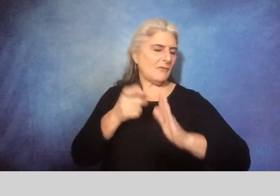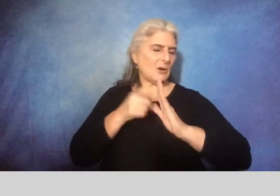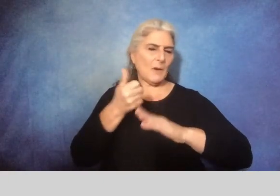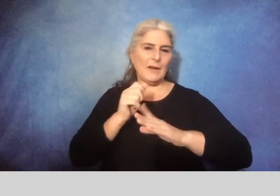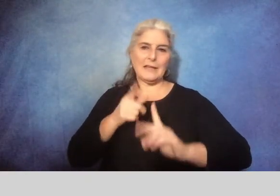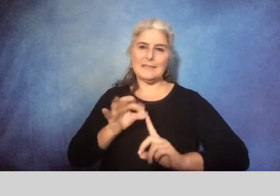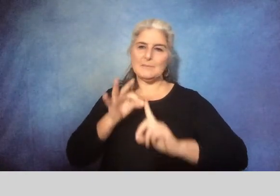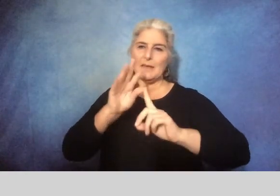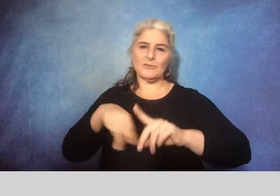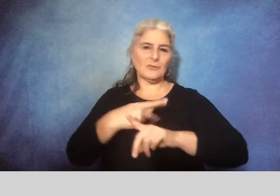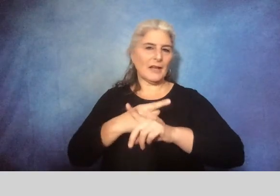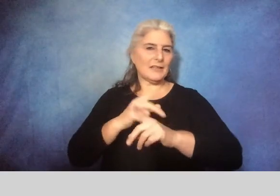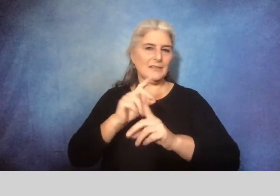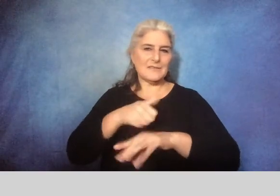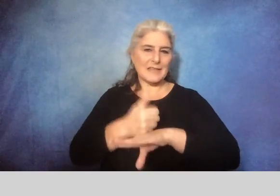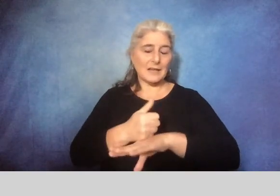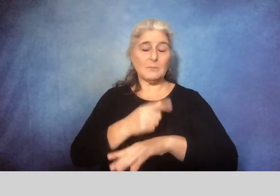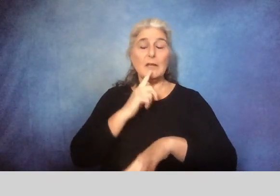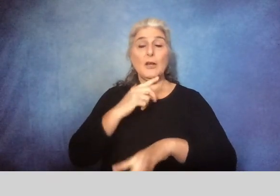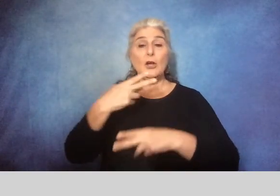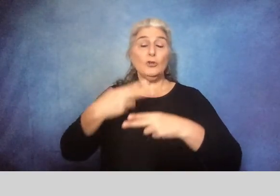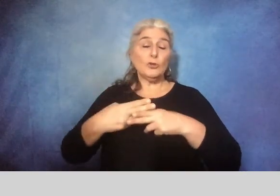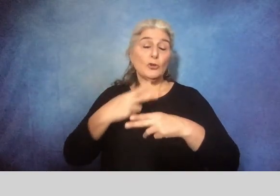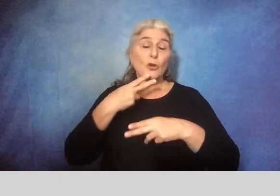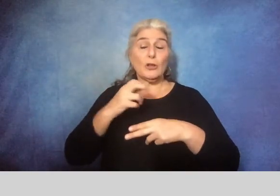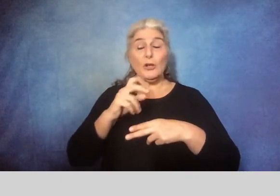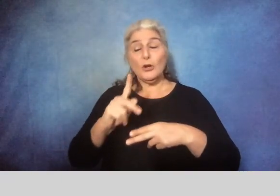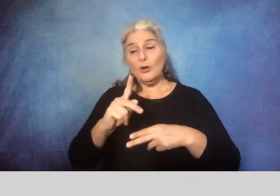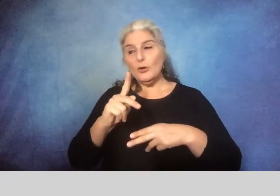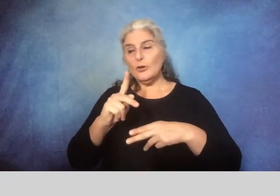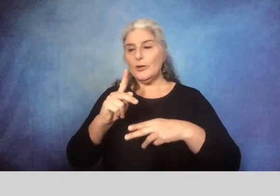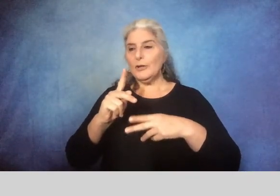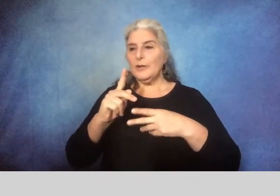You can call the print output, like any other function, and assert the result.